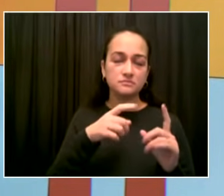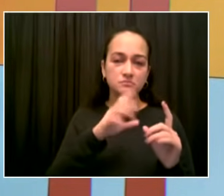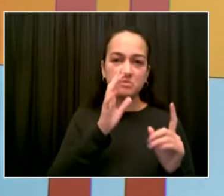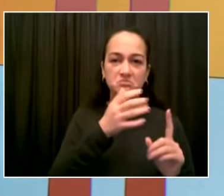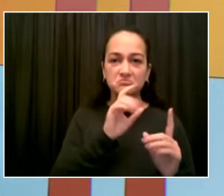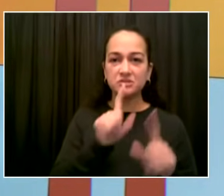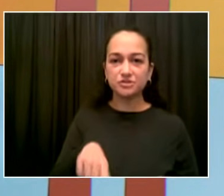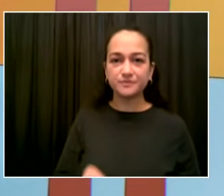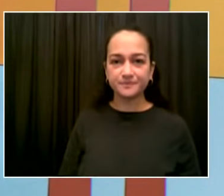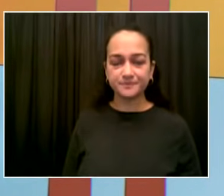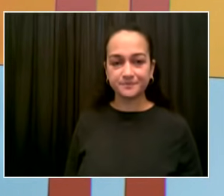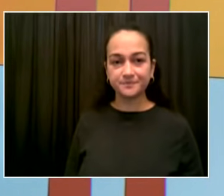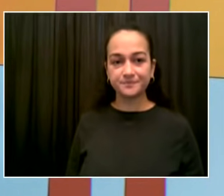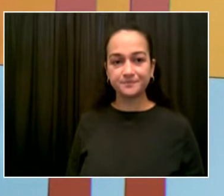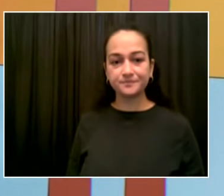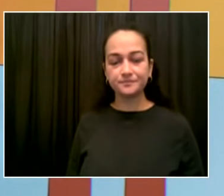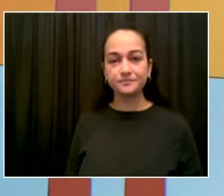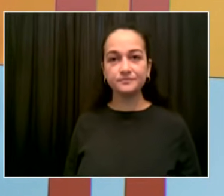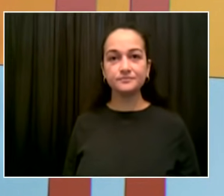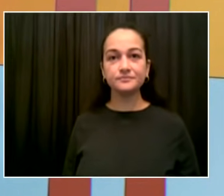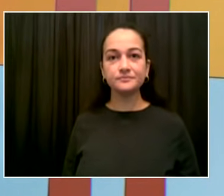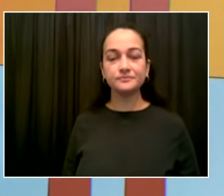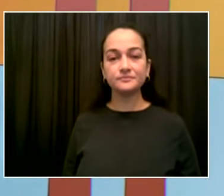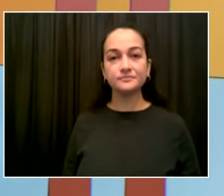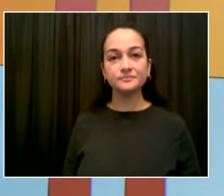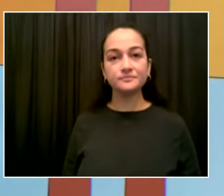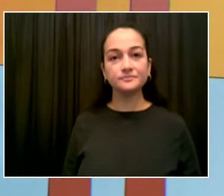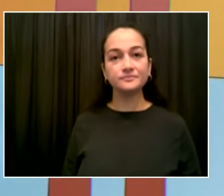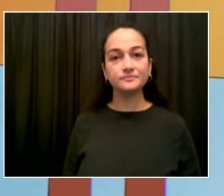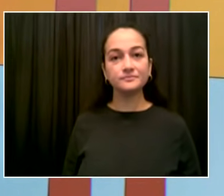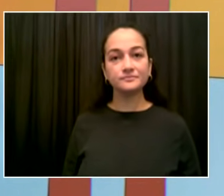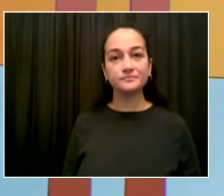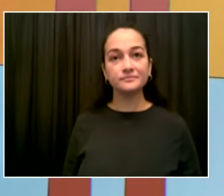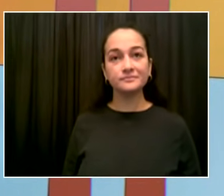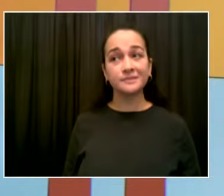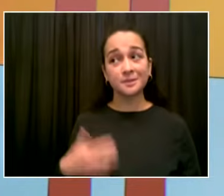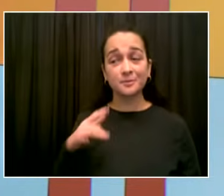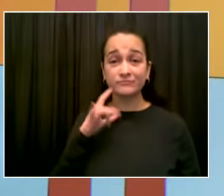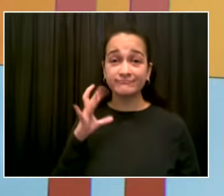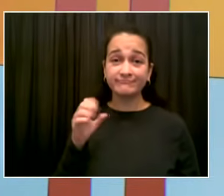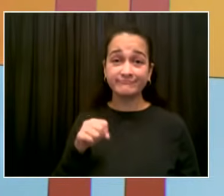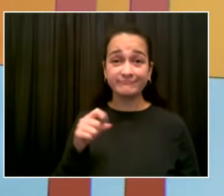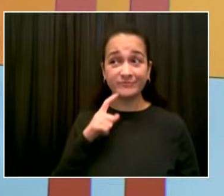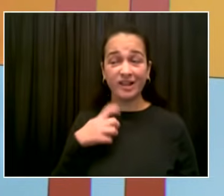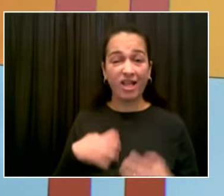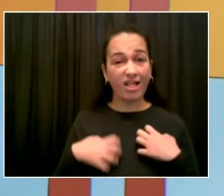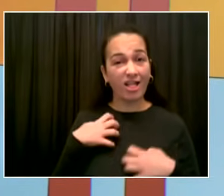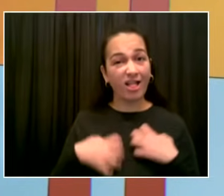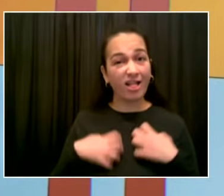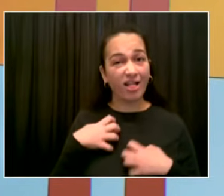BEFORE THE SUPREME COURT BEFORE